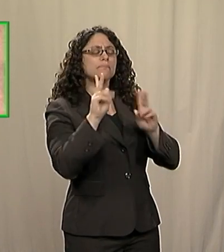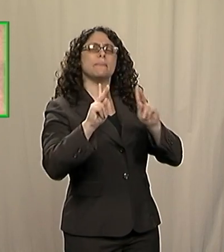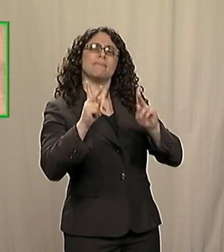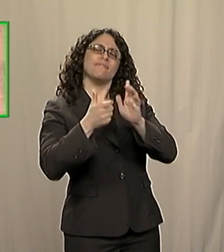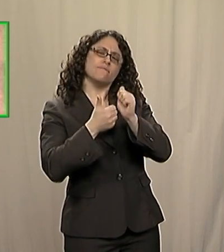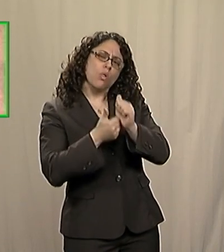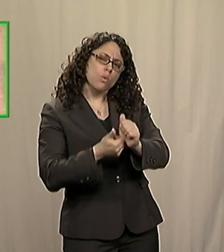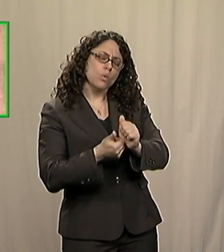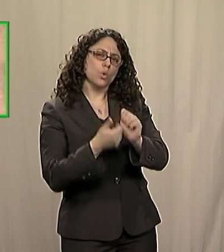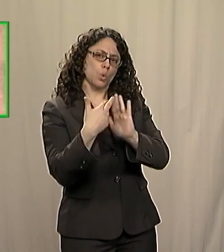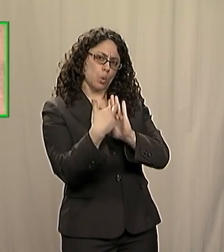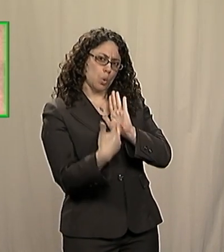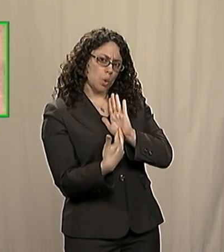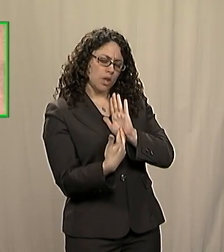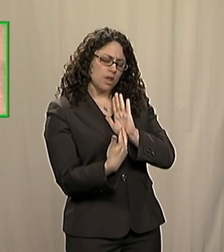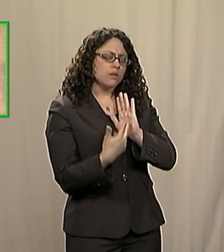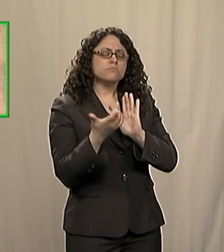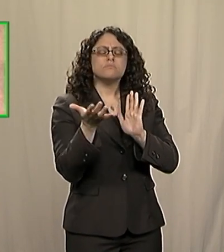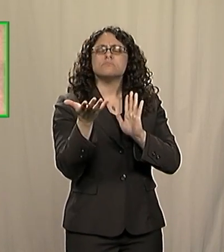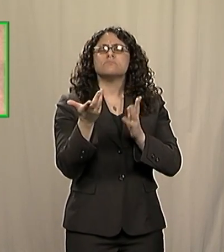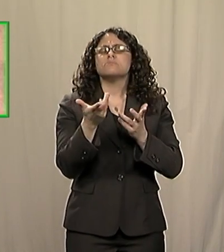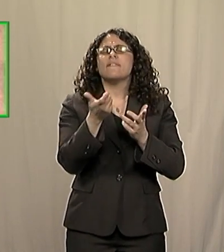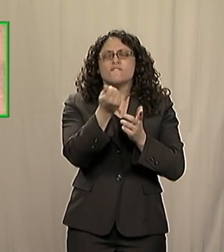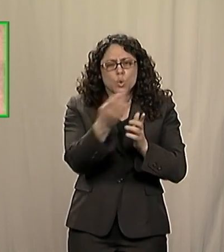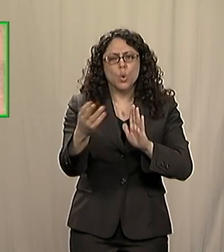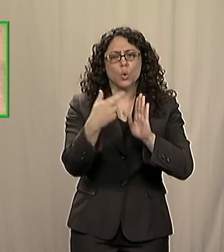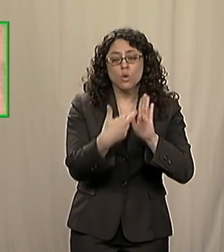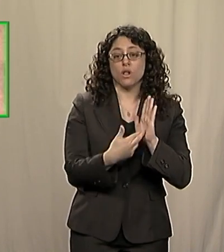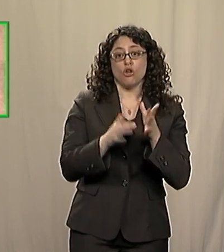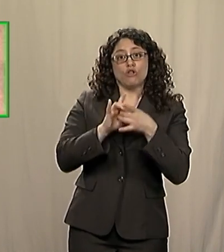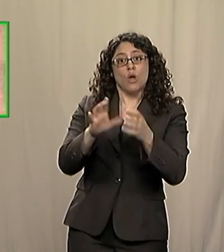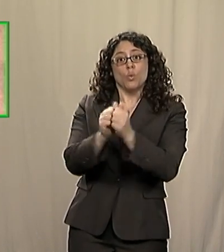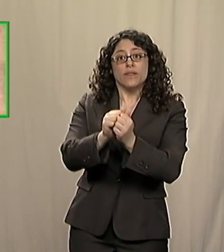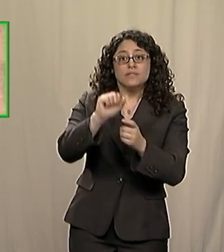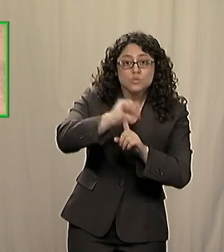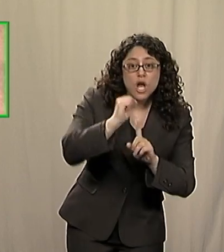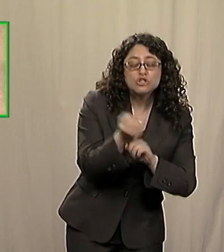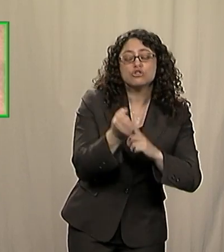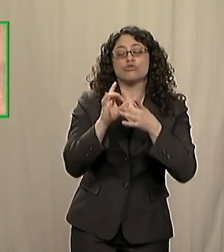people follow a few simple roles. Culturally and situationally based